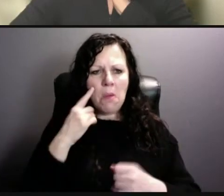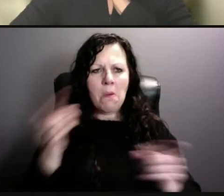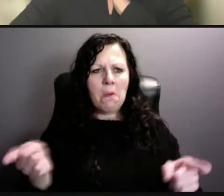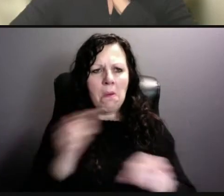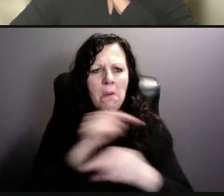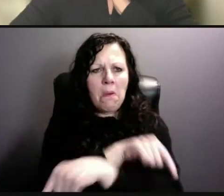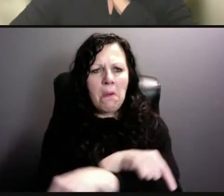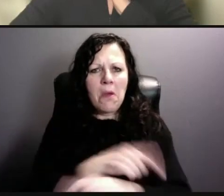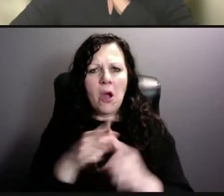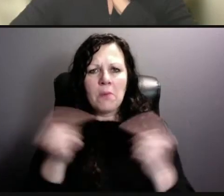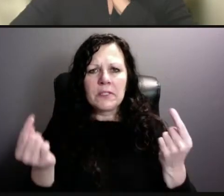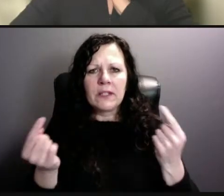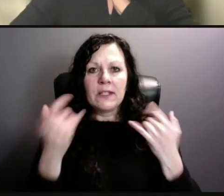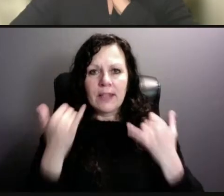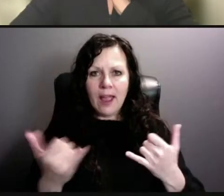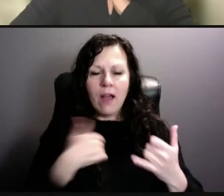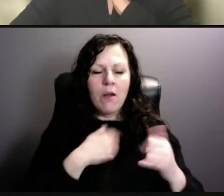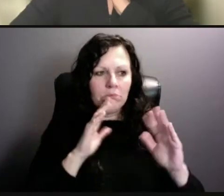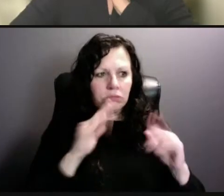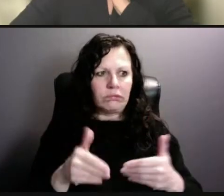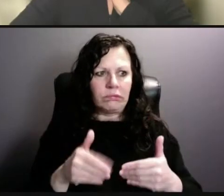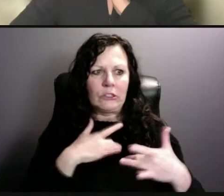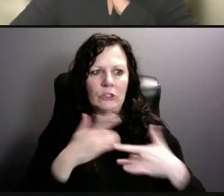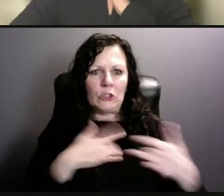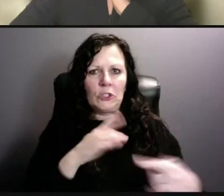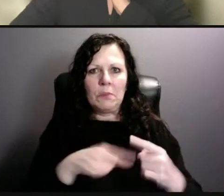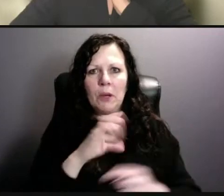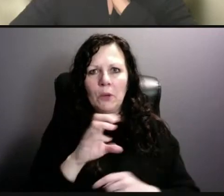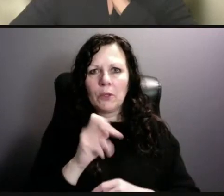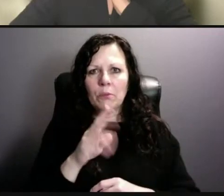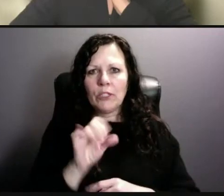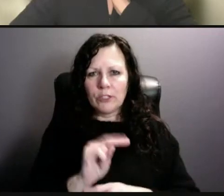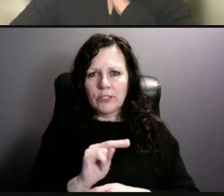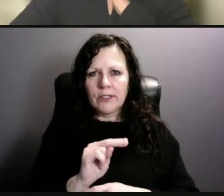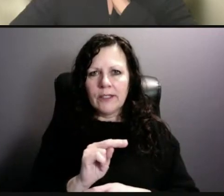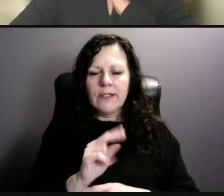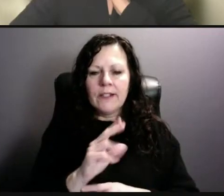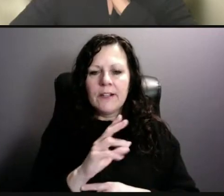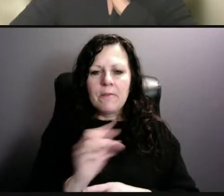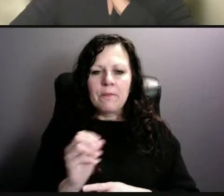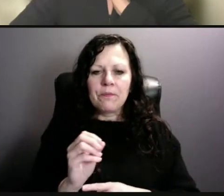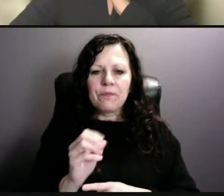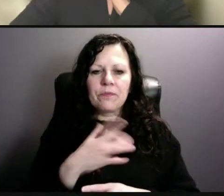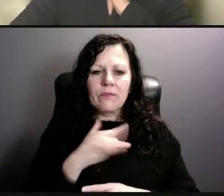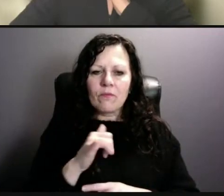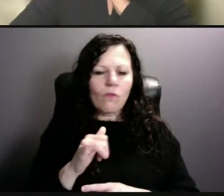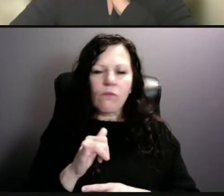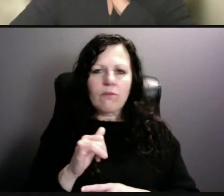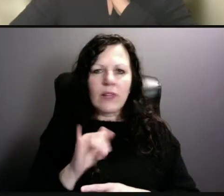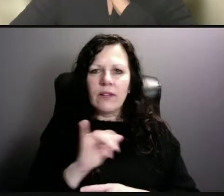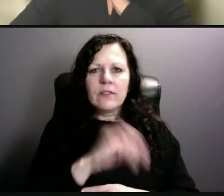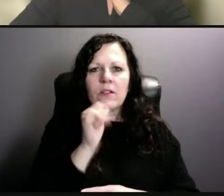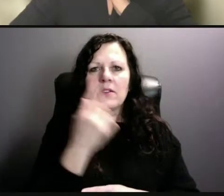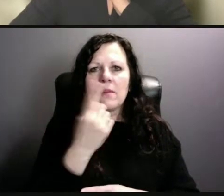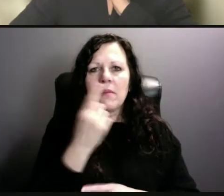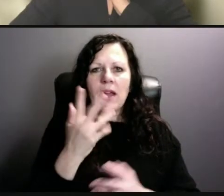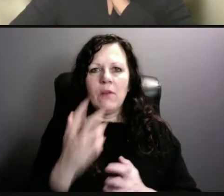COMPRESSION PREVIOUSLY AND BEING HERE TONIGHT IS KIND OF FLIPPED ME AROUND.